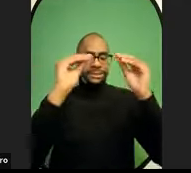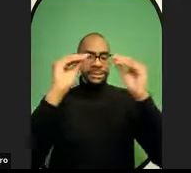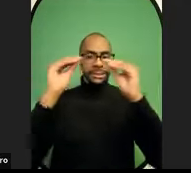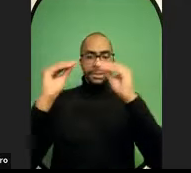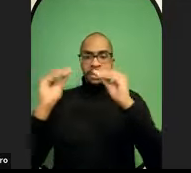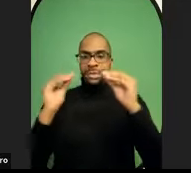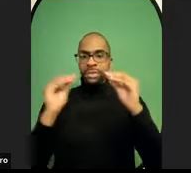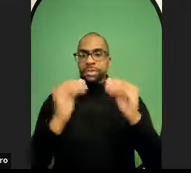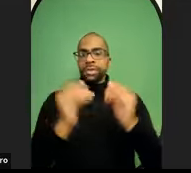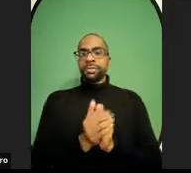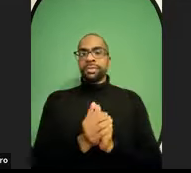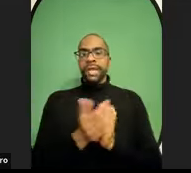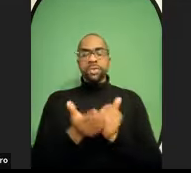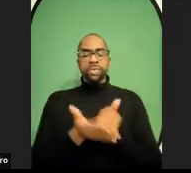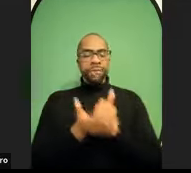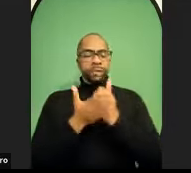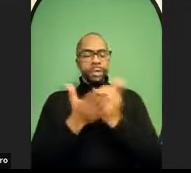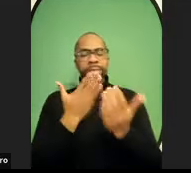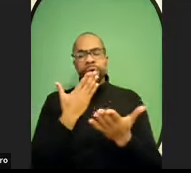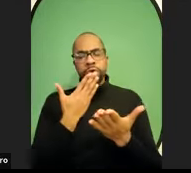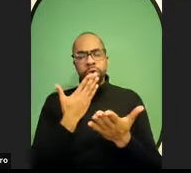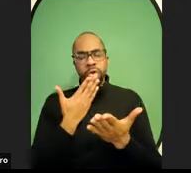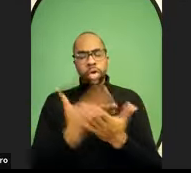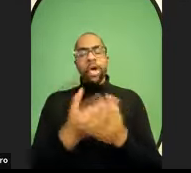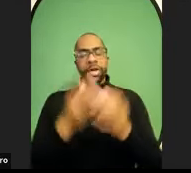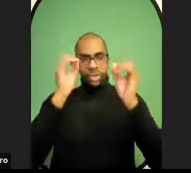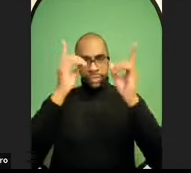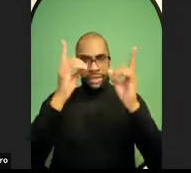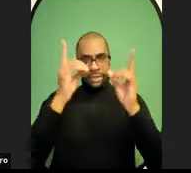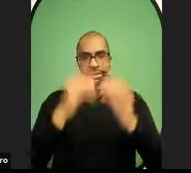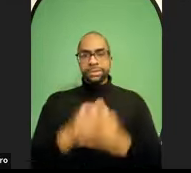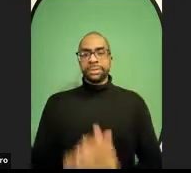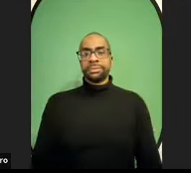is how to educate children and provide them a free and